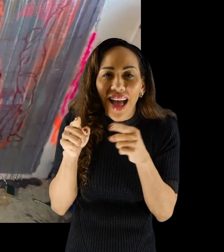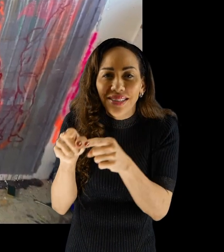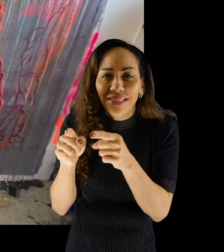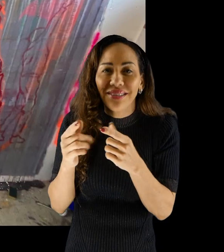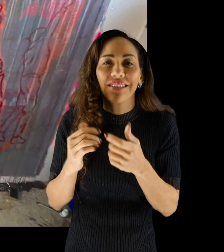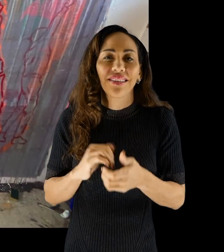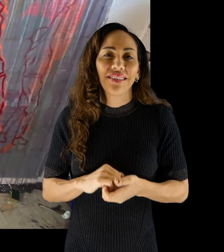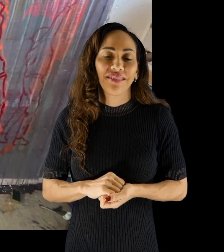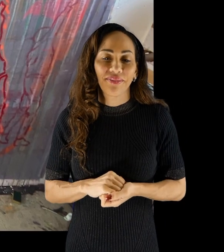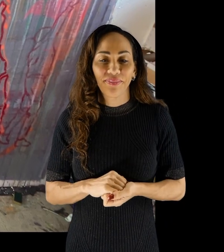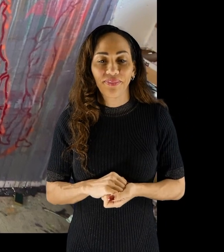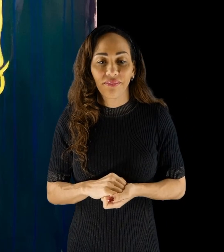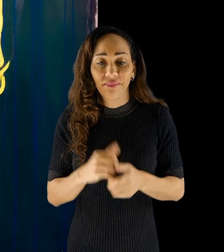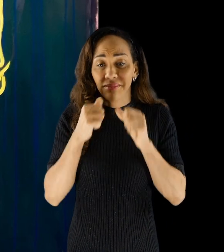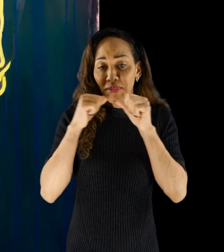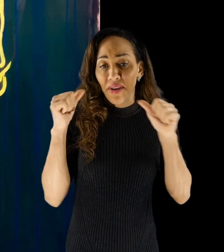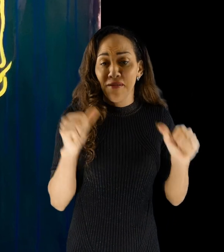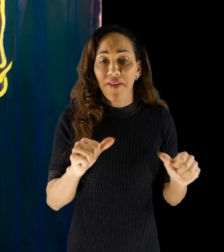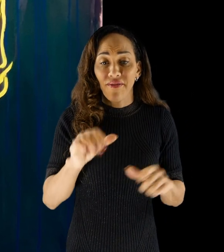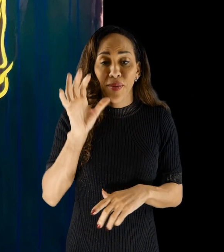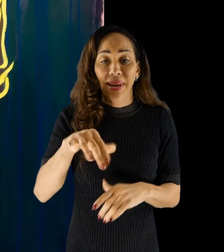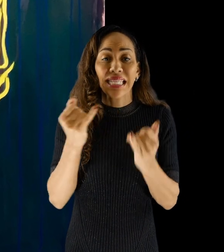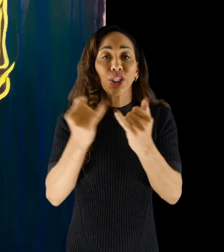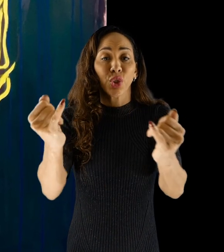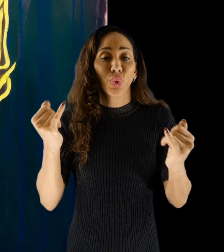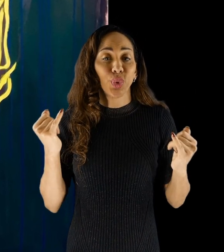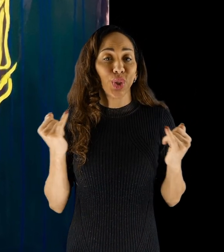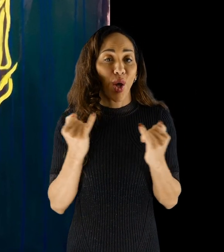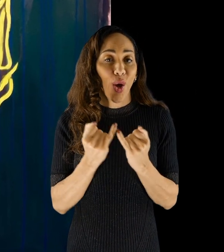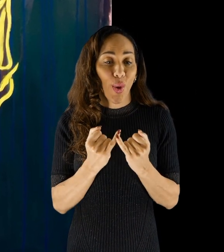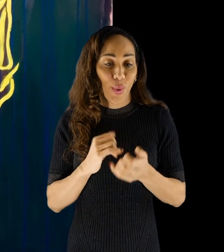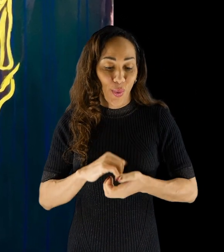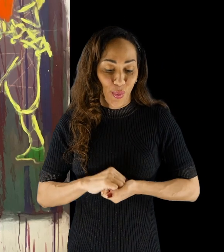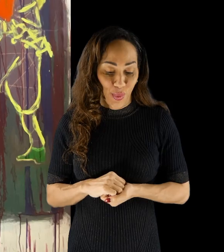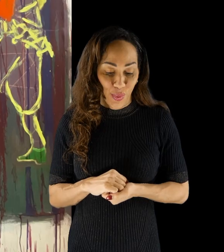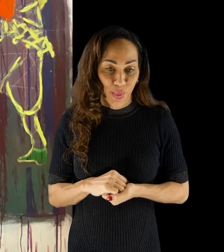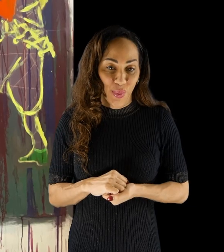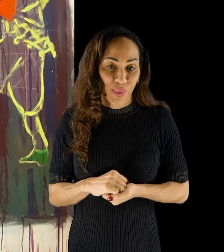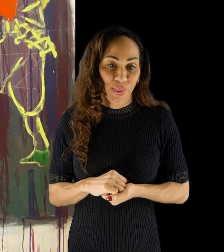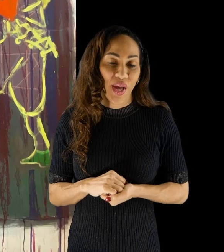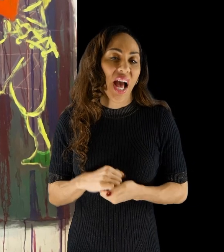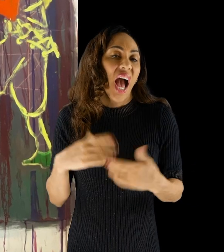studio because I can let loose and I can do what I want. So I can sit here and write, I can paint,